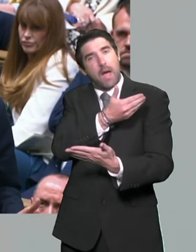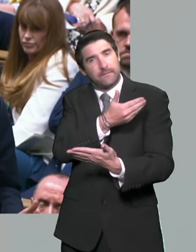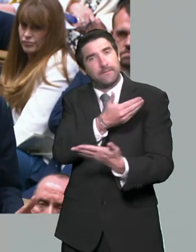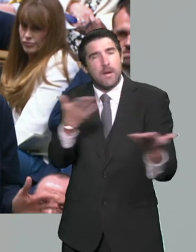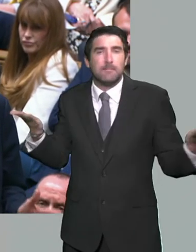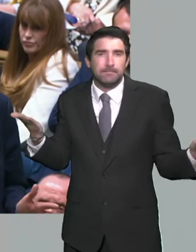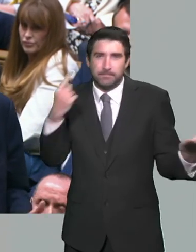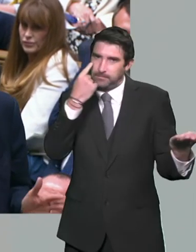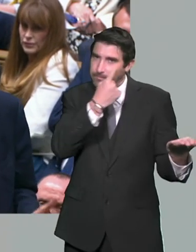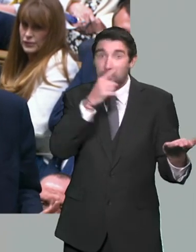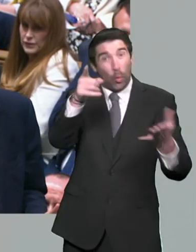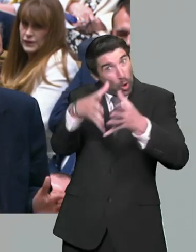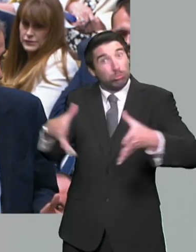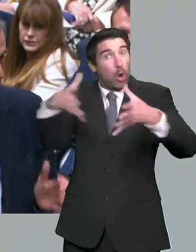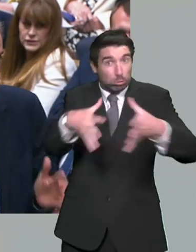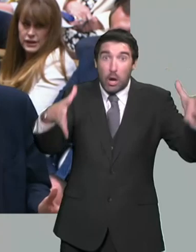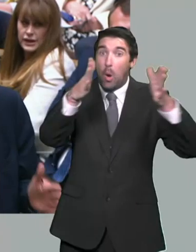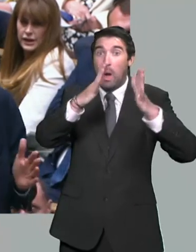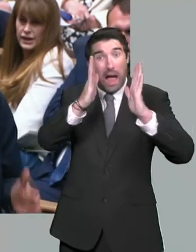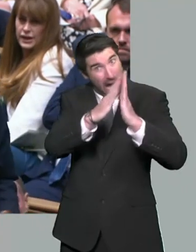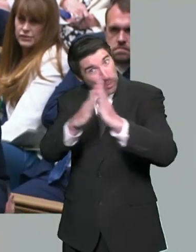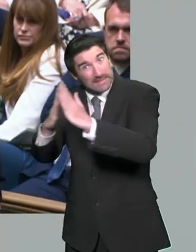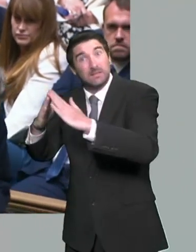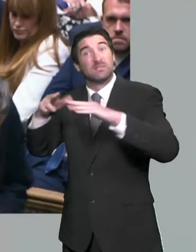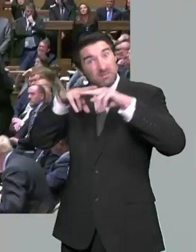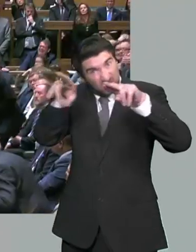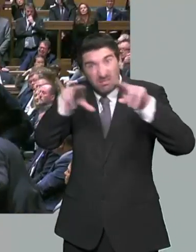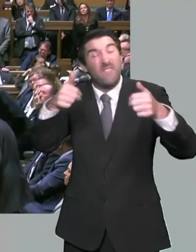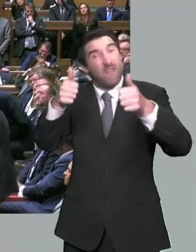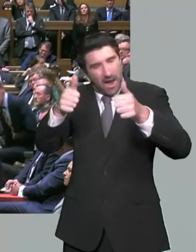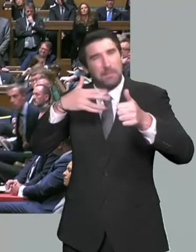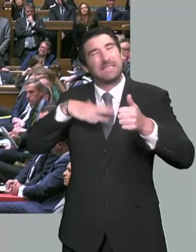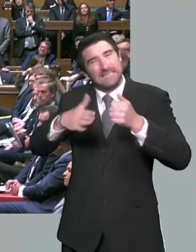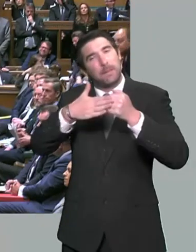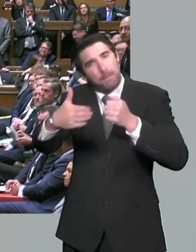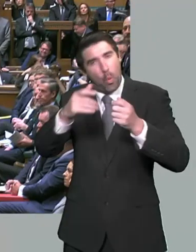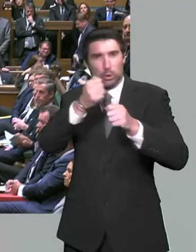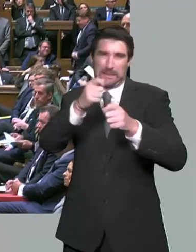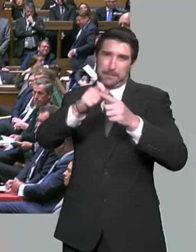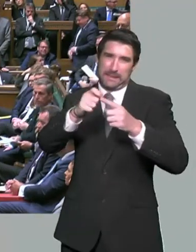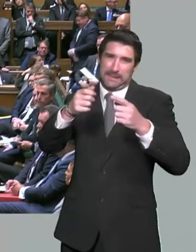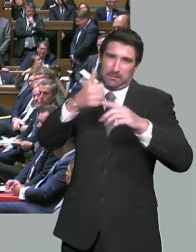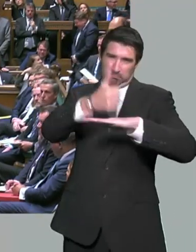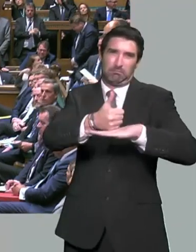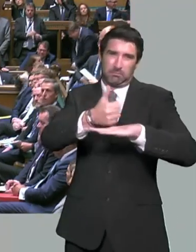increase in general practice capacity that is only right and fair? The Prime Minister Yes, of course.